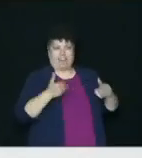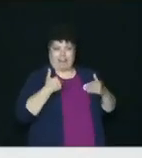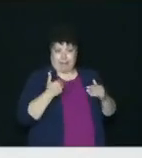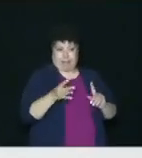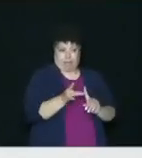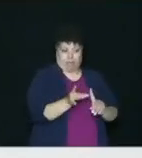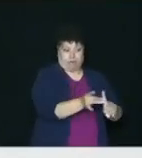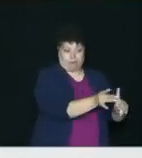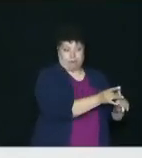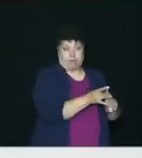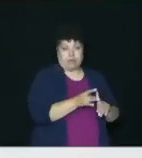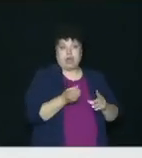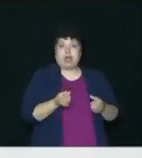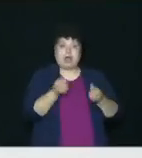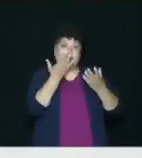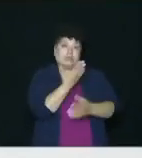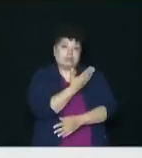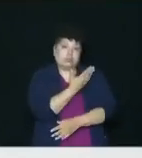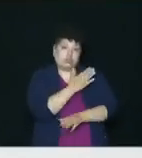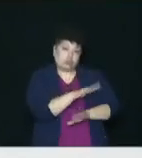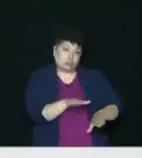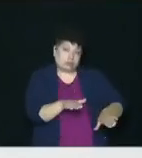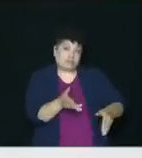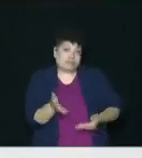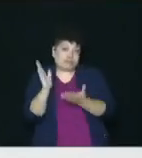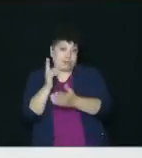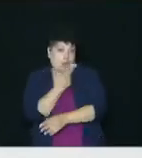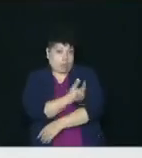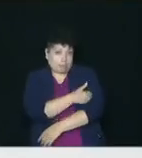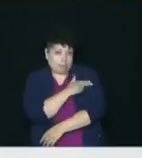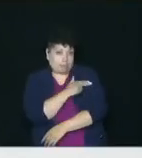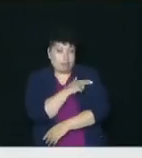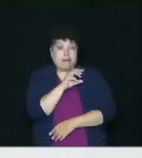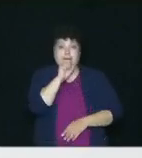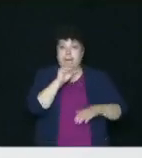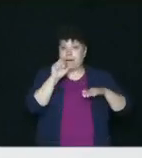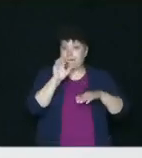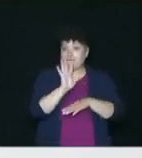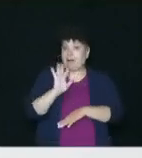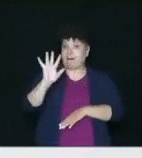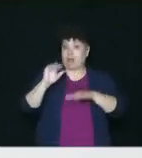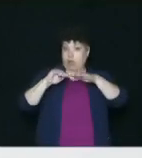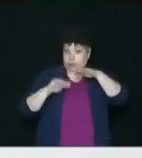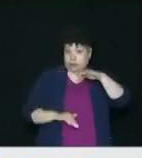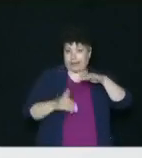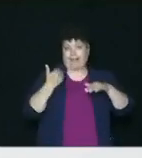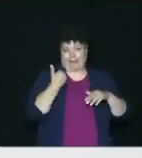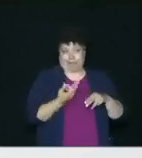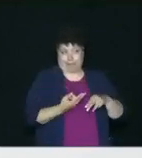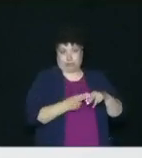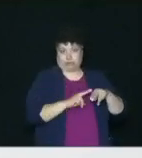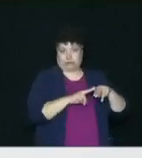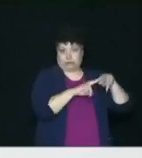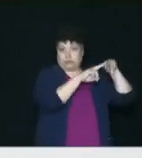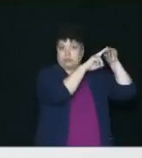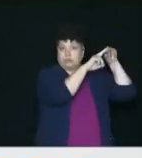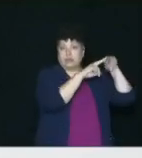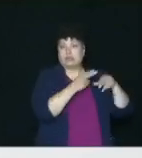SINCE OMICRON BECAME THE DOMINANT VARIANTS, MORE CHILDREN HAVE BECOME INFECTED AND THE